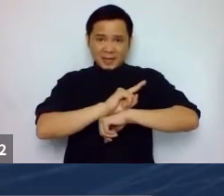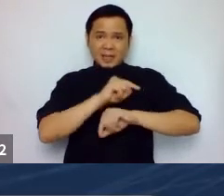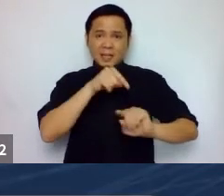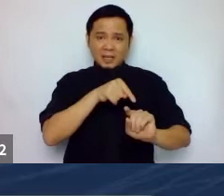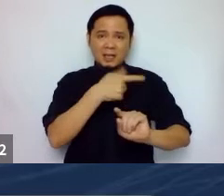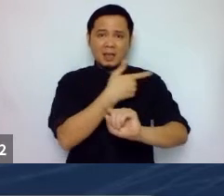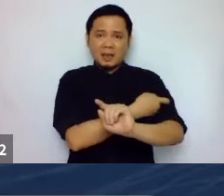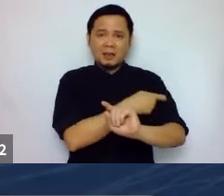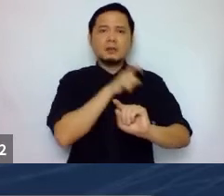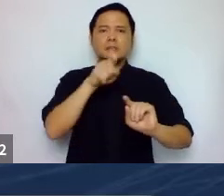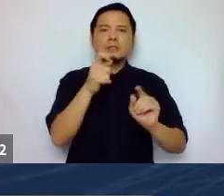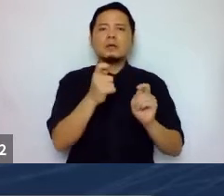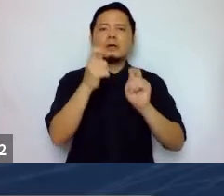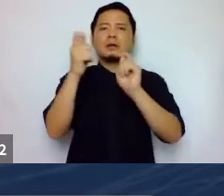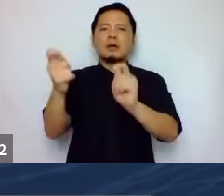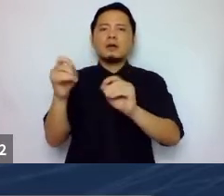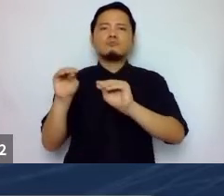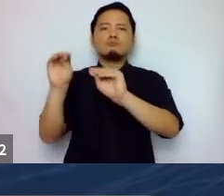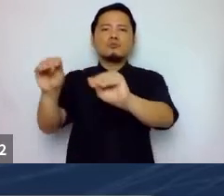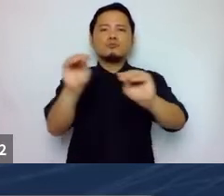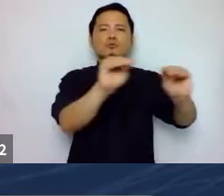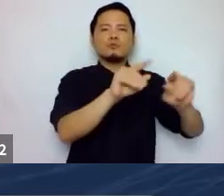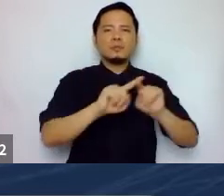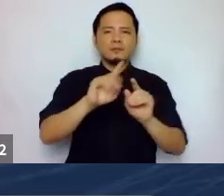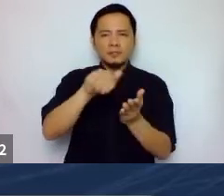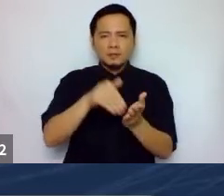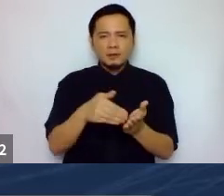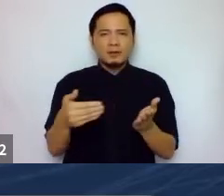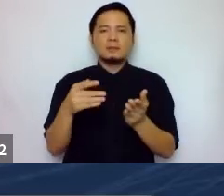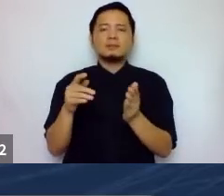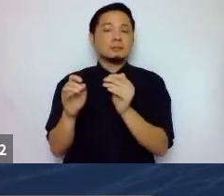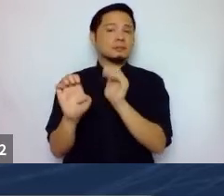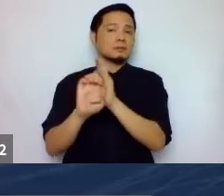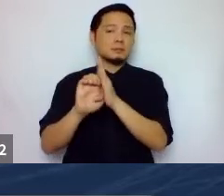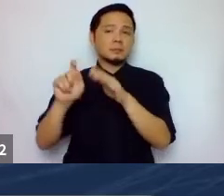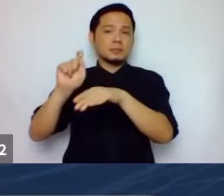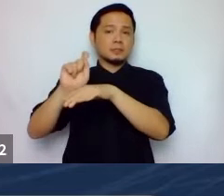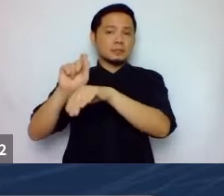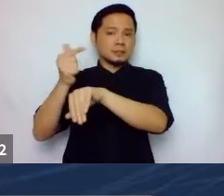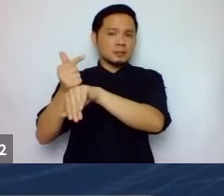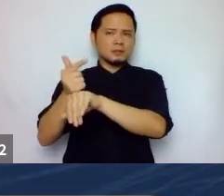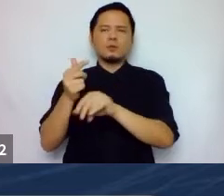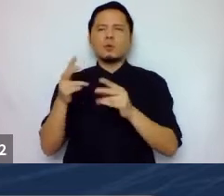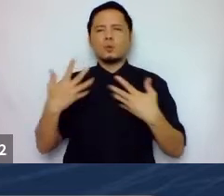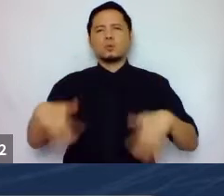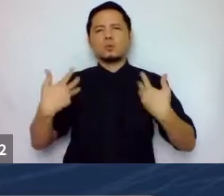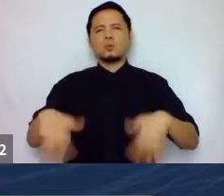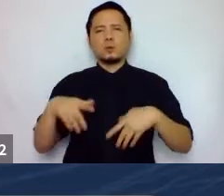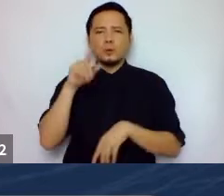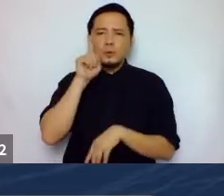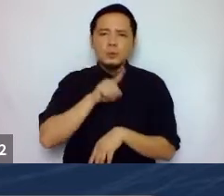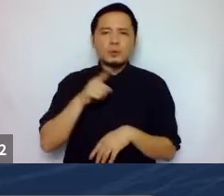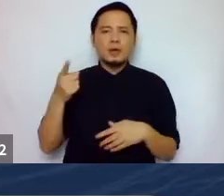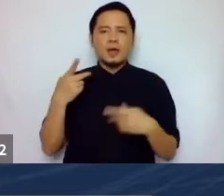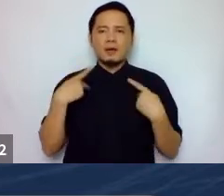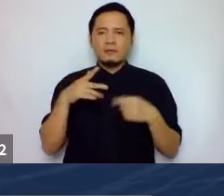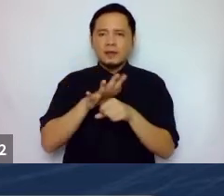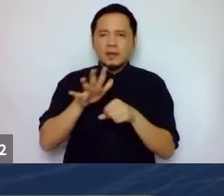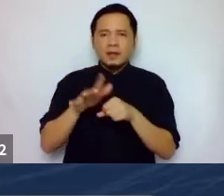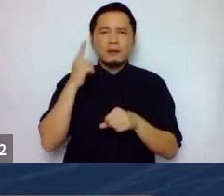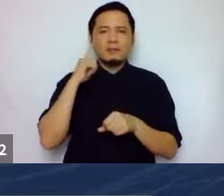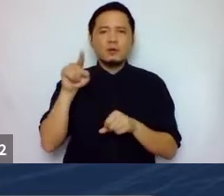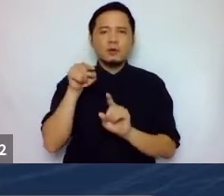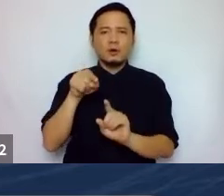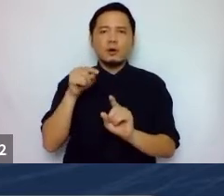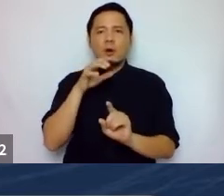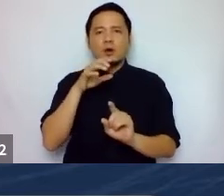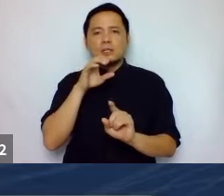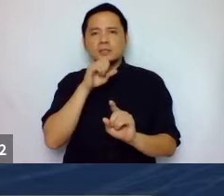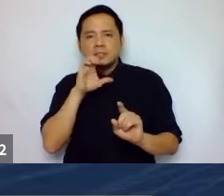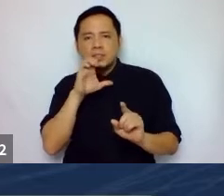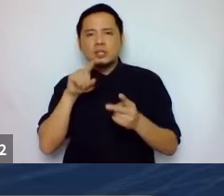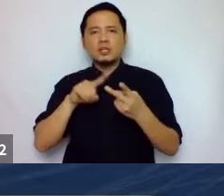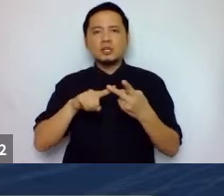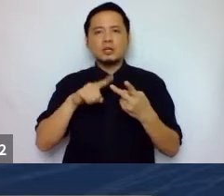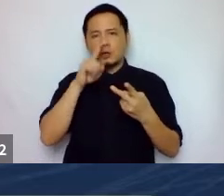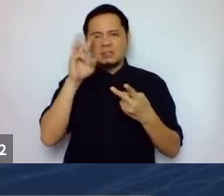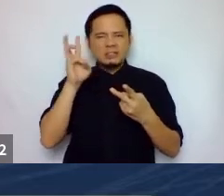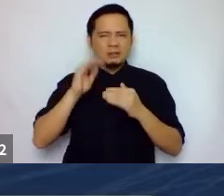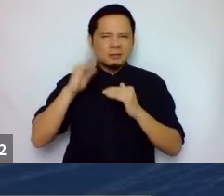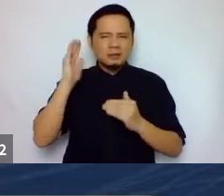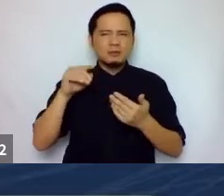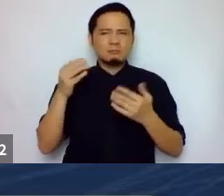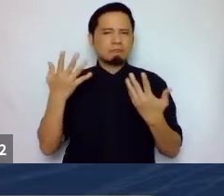Taguig is very efficient on this, they provide their vaccinees, especially the senior citizens who don’t have the means for transportation, the necessary assistance for their transportation going to the vaccination sites.